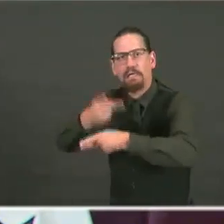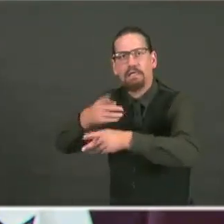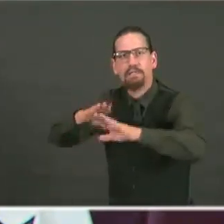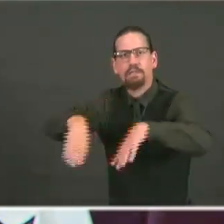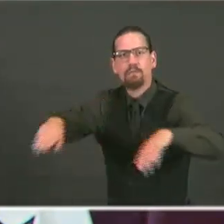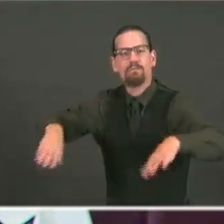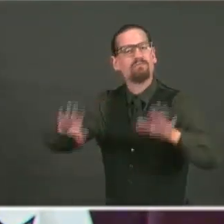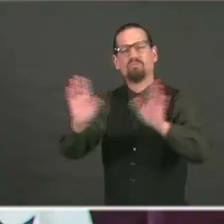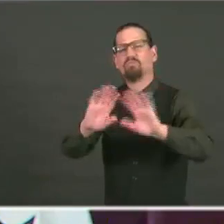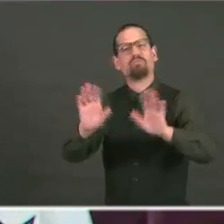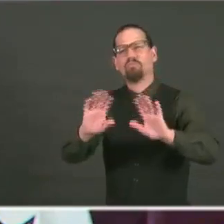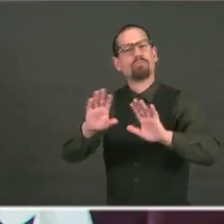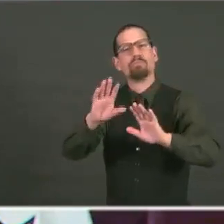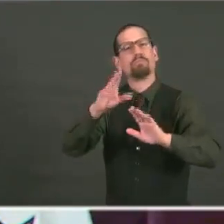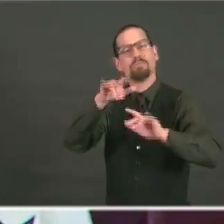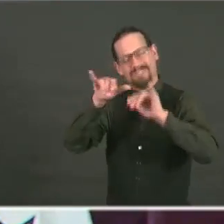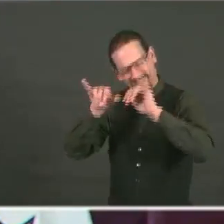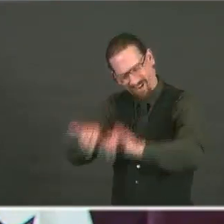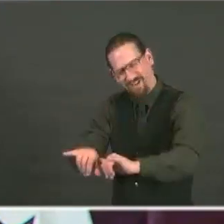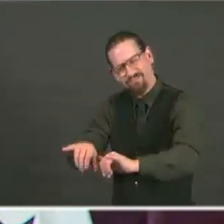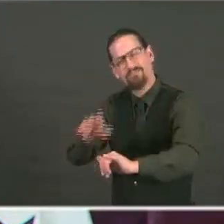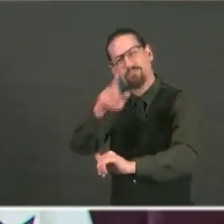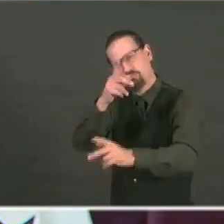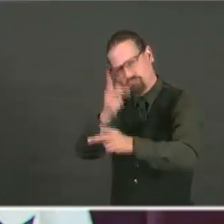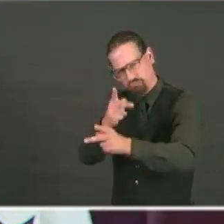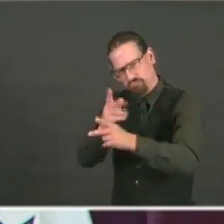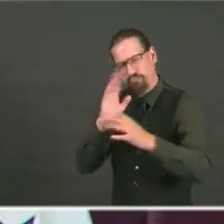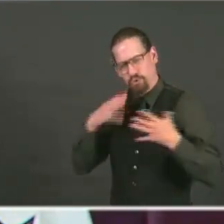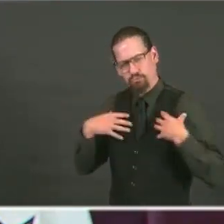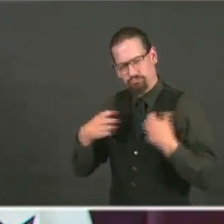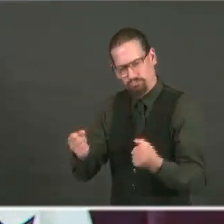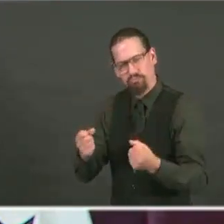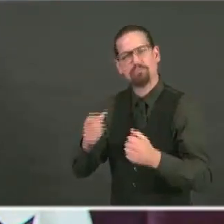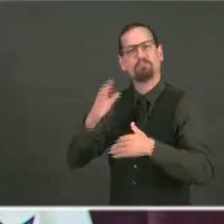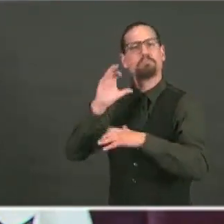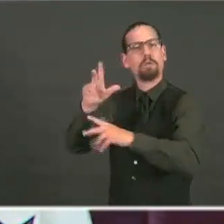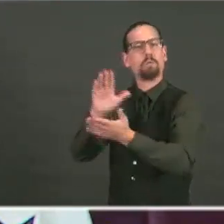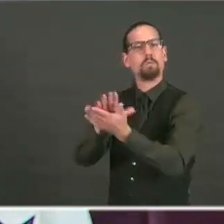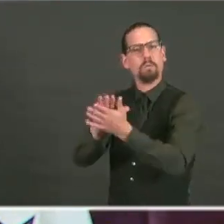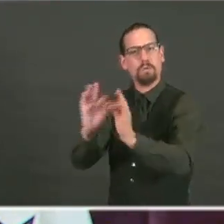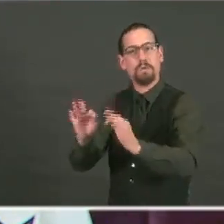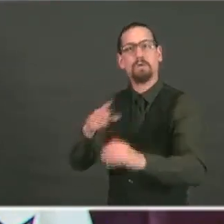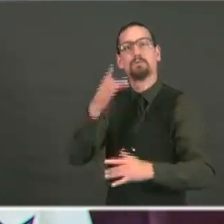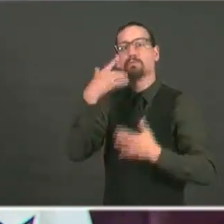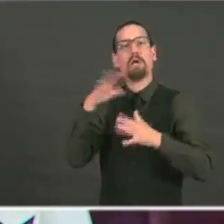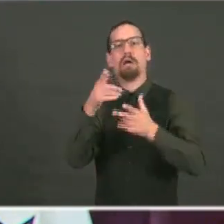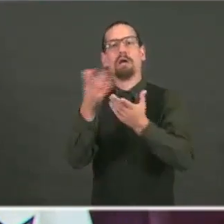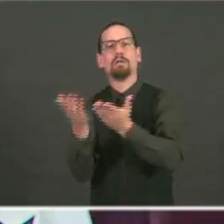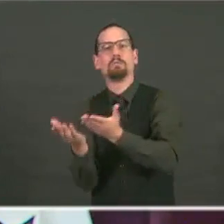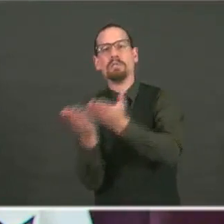COME GET STUDENTS AND BRING THEM HOME, BUT THAT JUST SPREADS THE VIRUS.